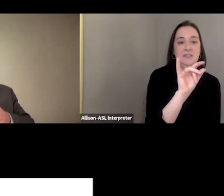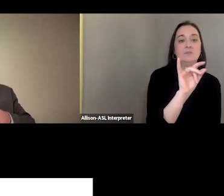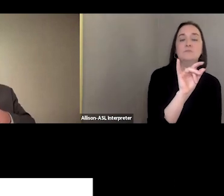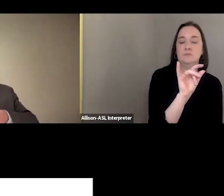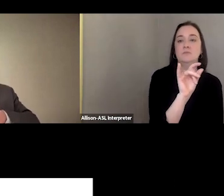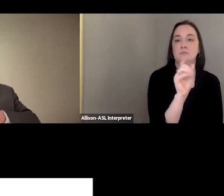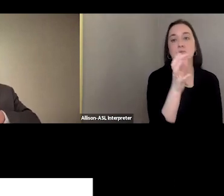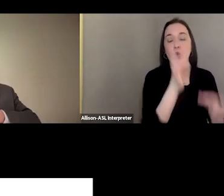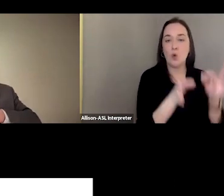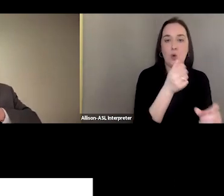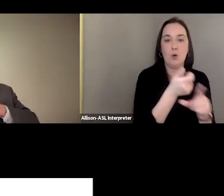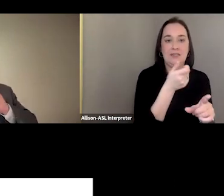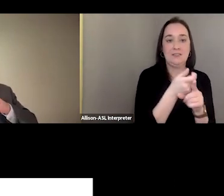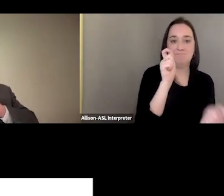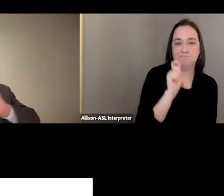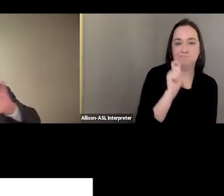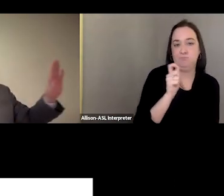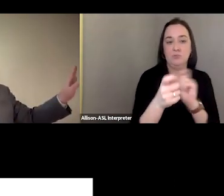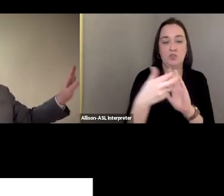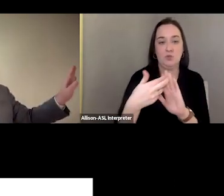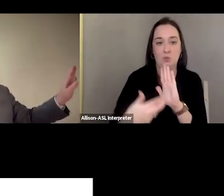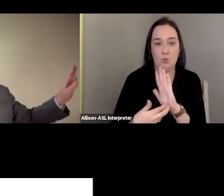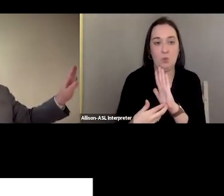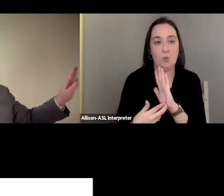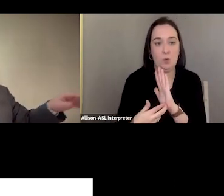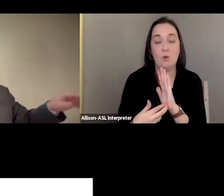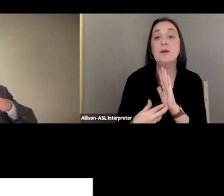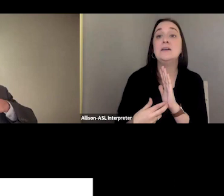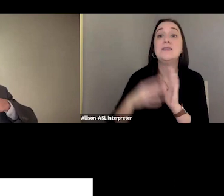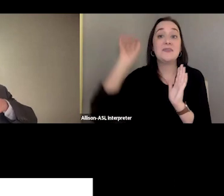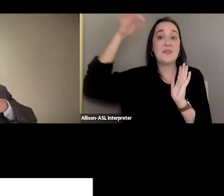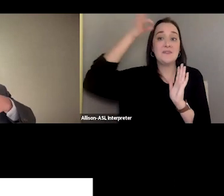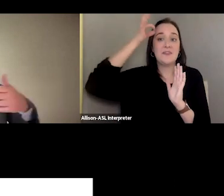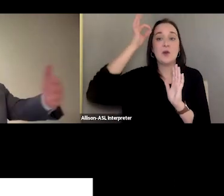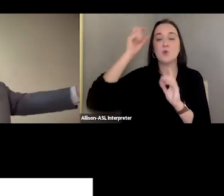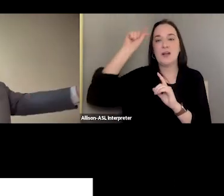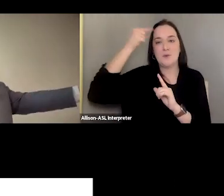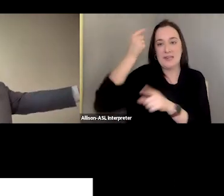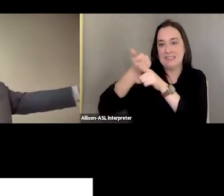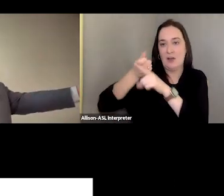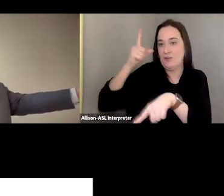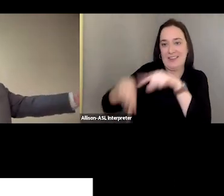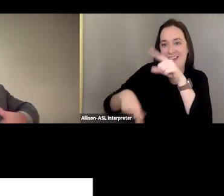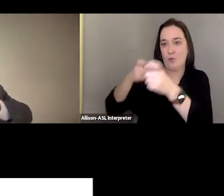sports betting can occur no longer will be regulated by the federal government. It will, again be given back to the states.